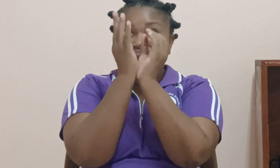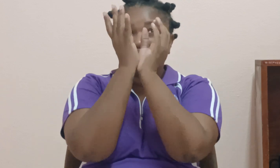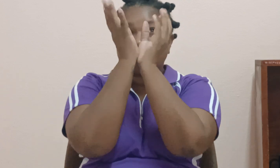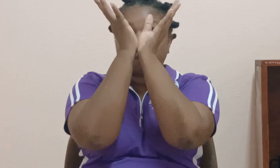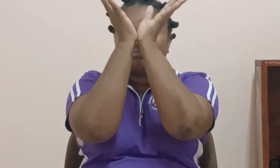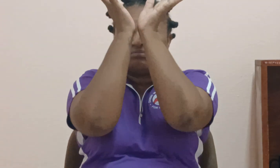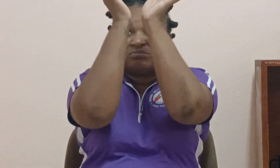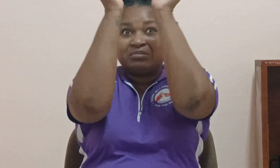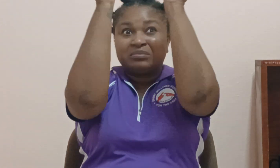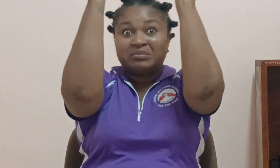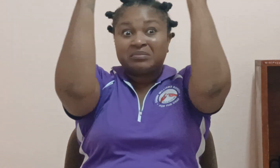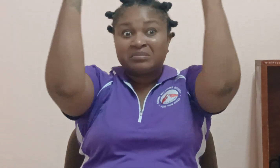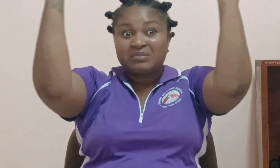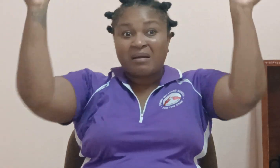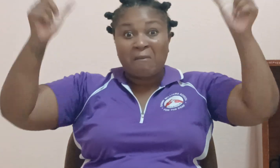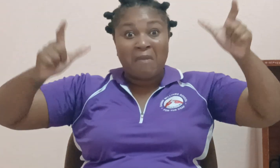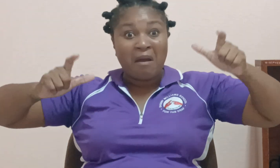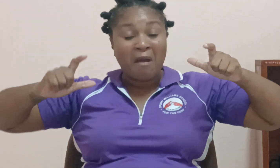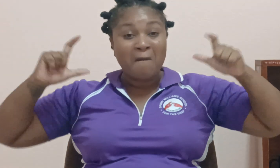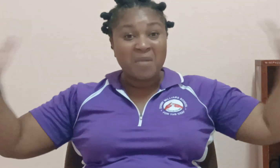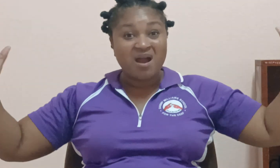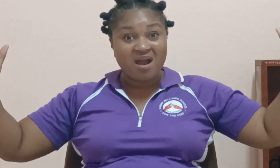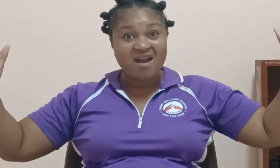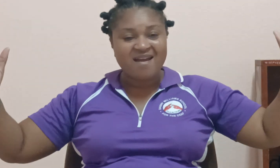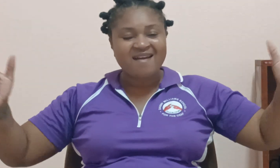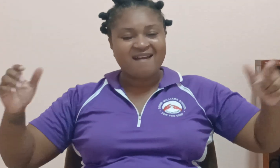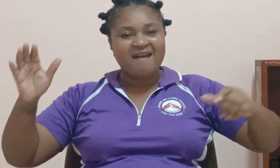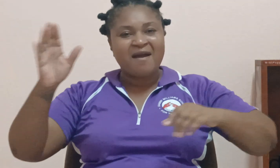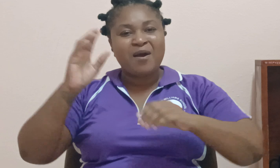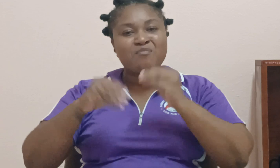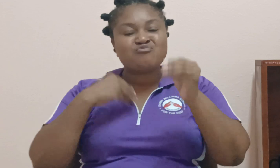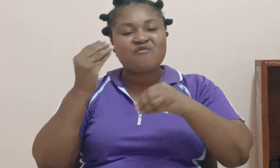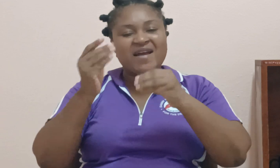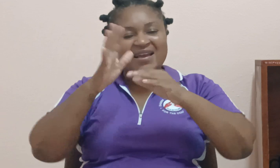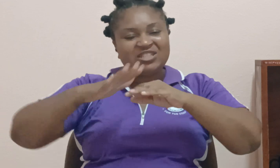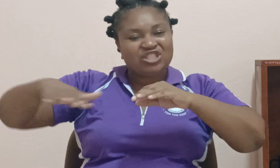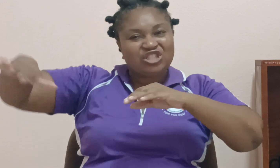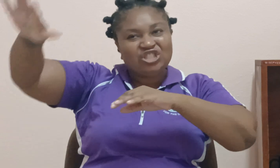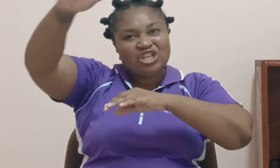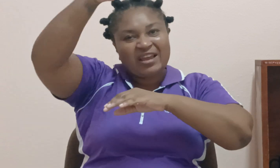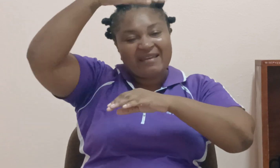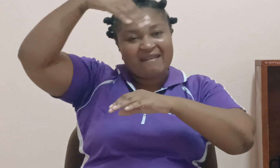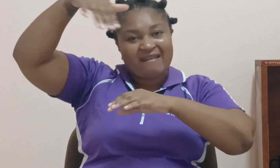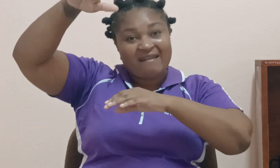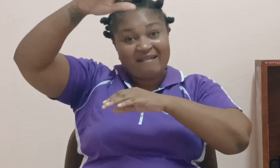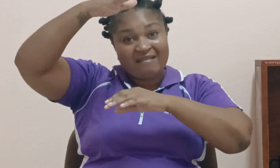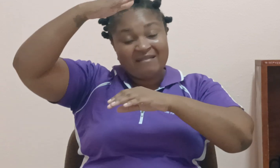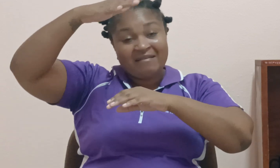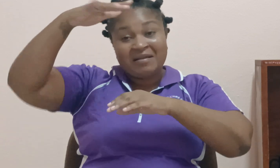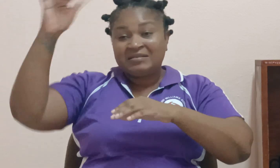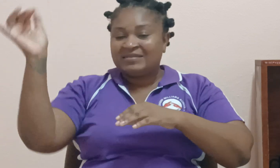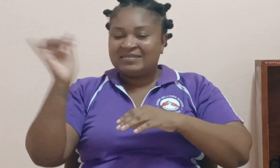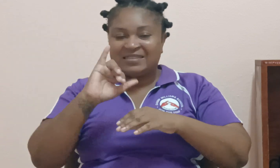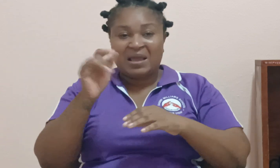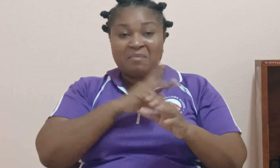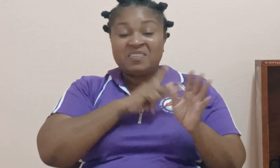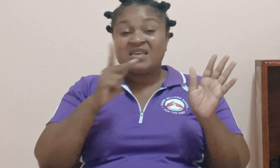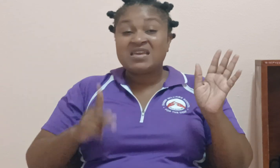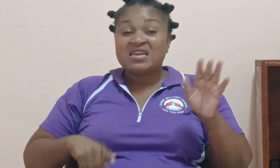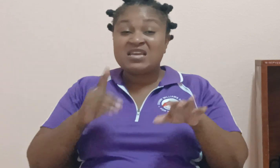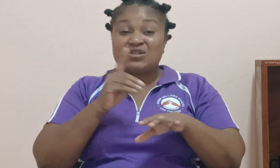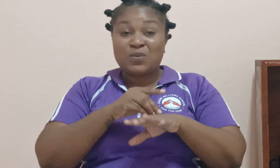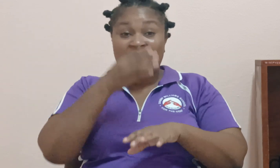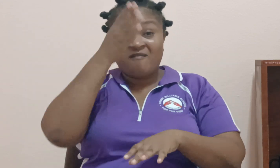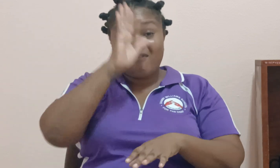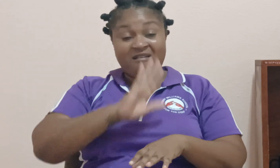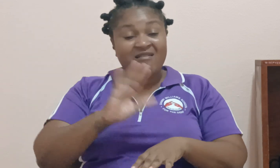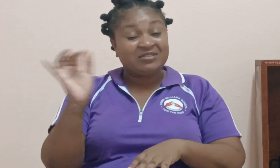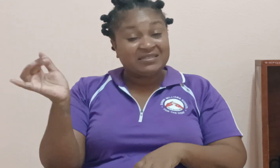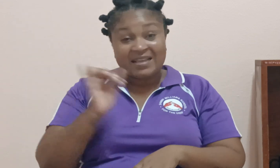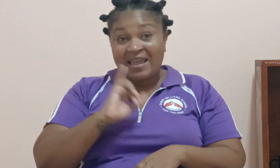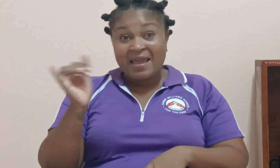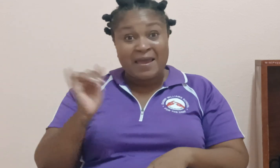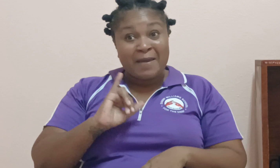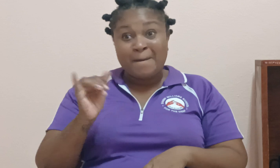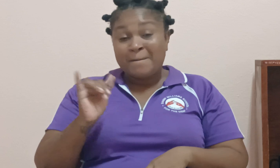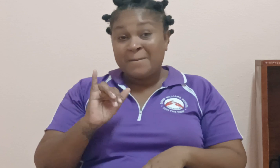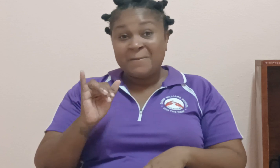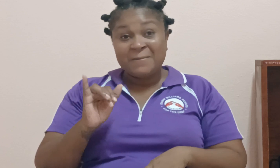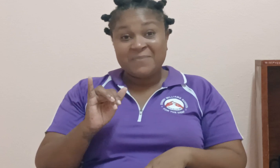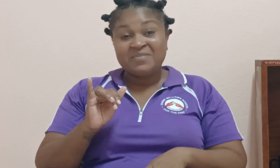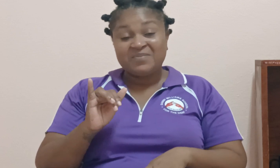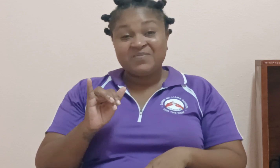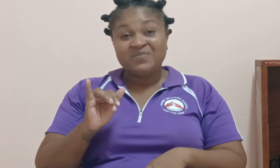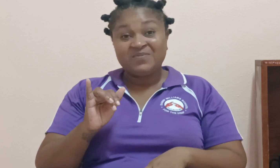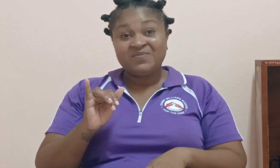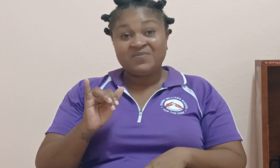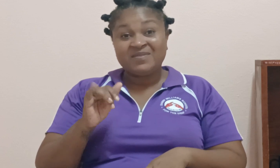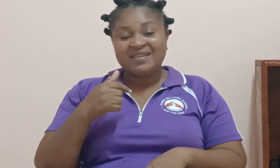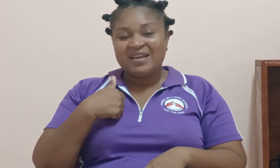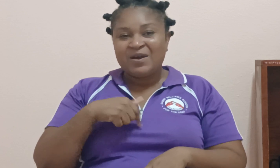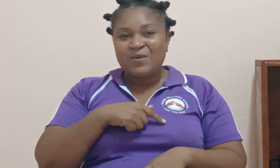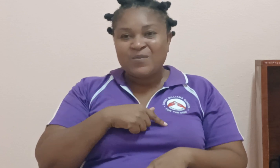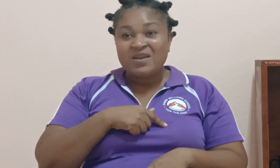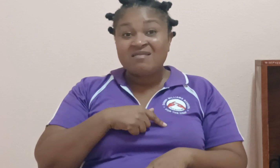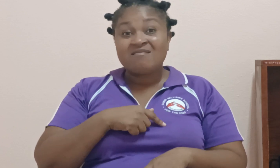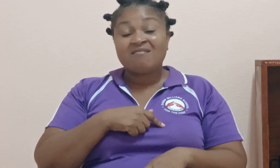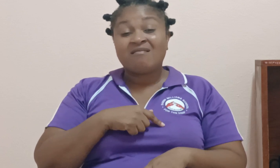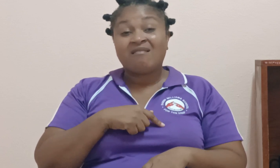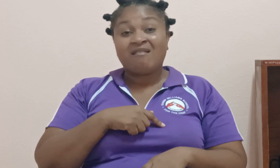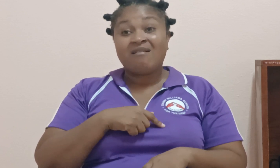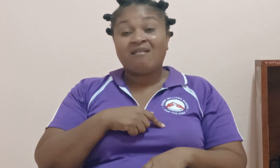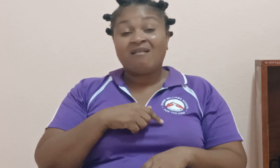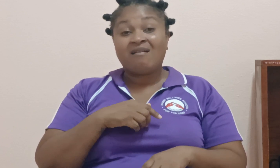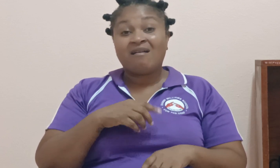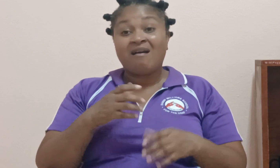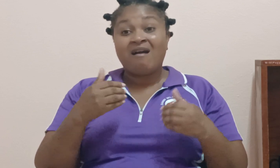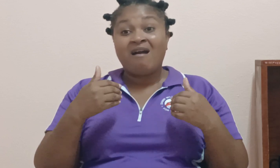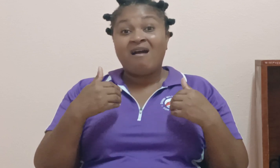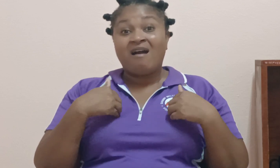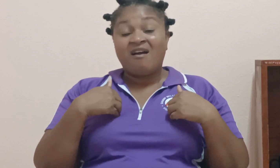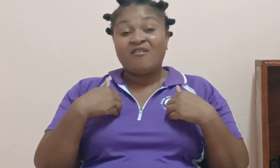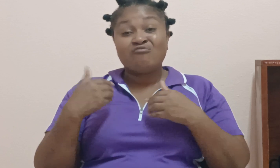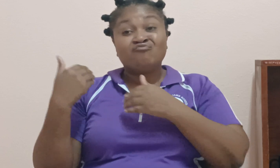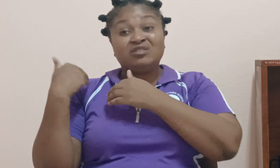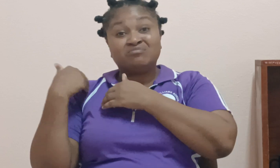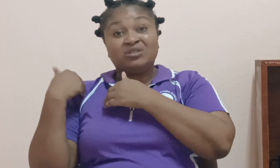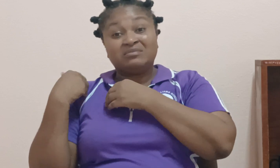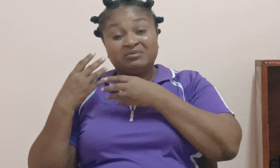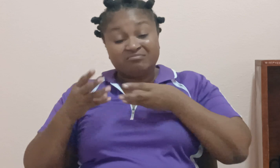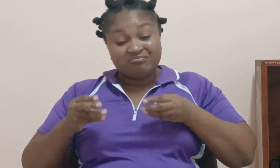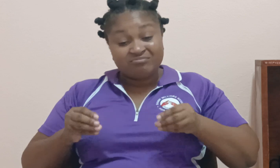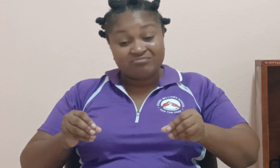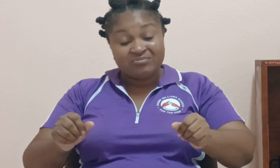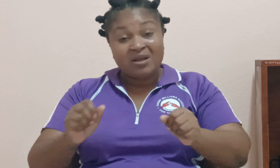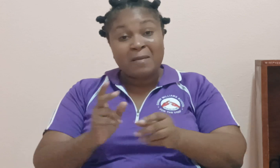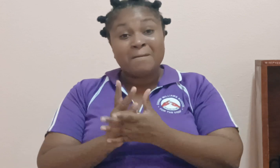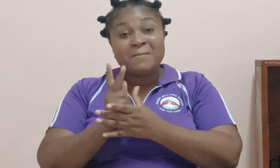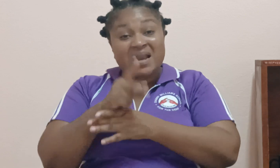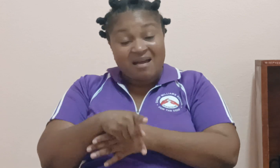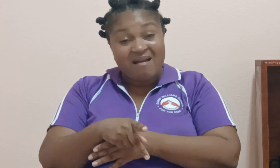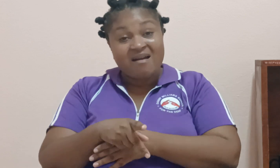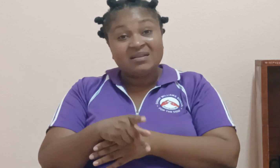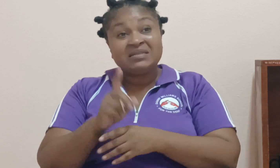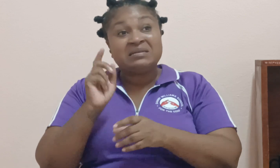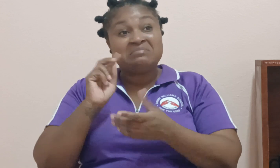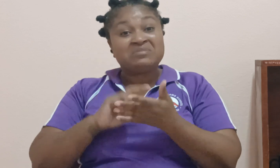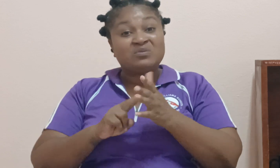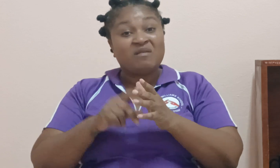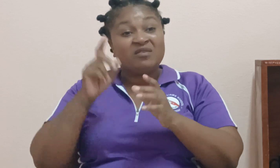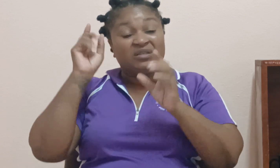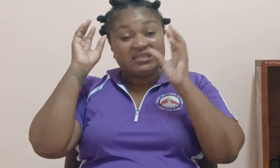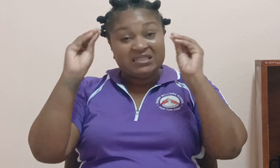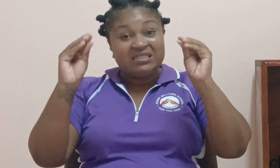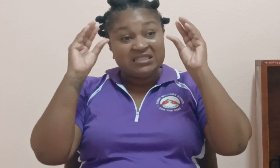shade…such is the kingdom of God. We have been tasked to be seed-planters; and as we plant we